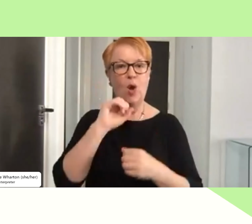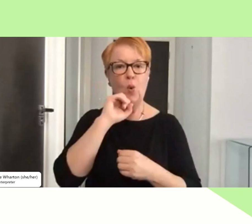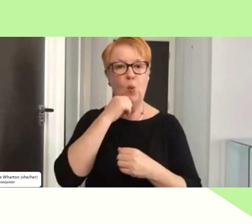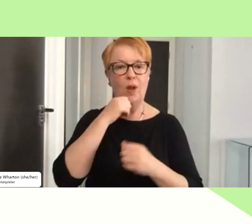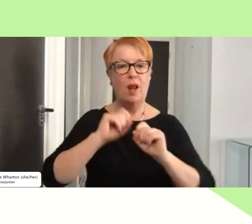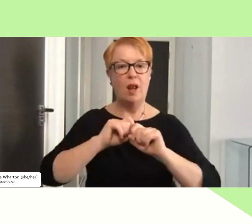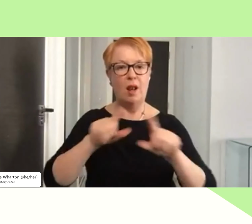the chat.